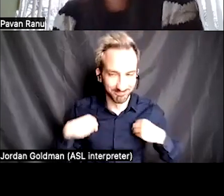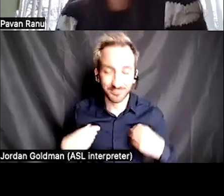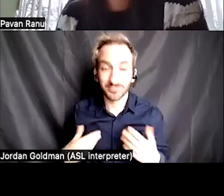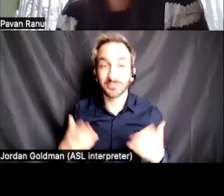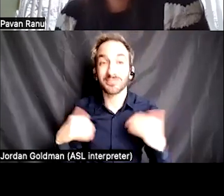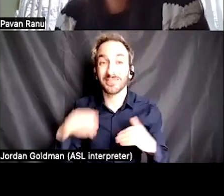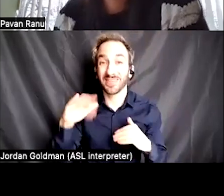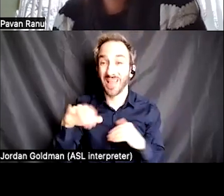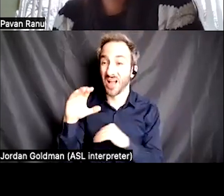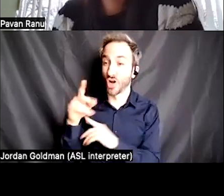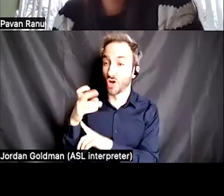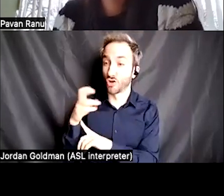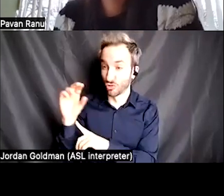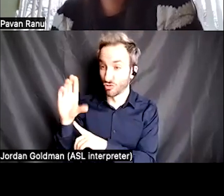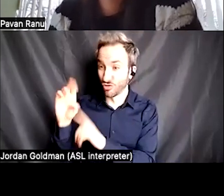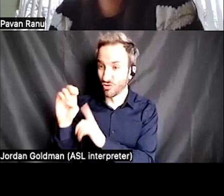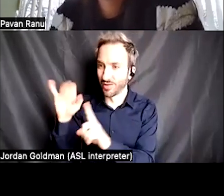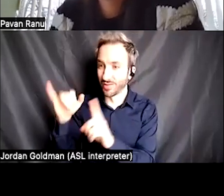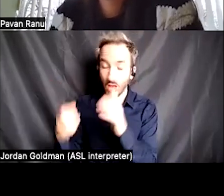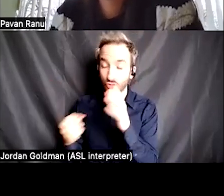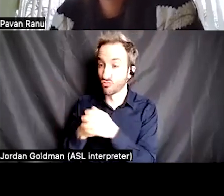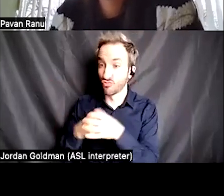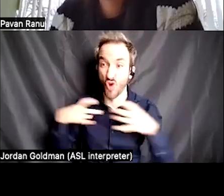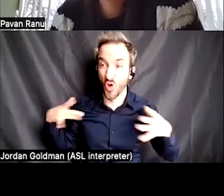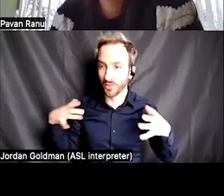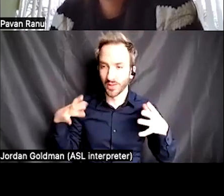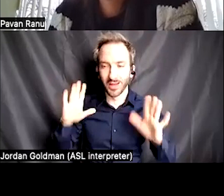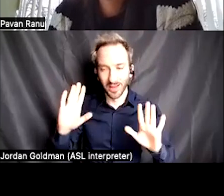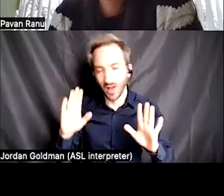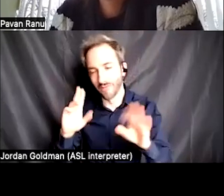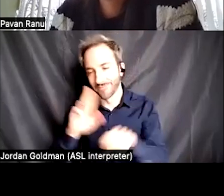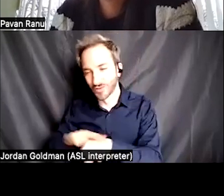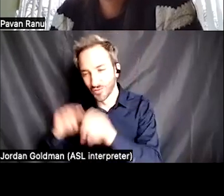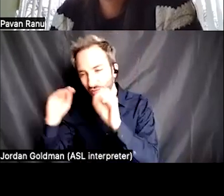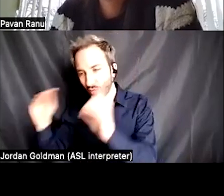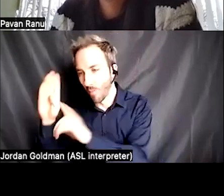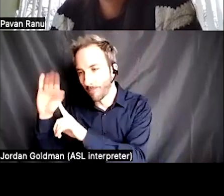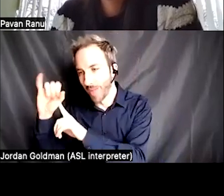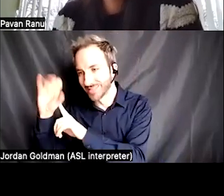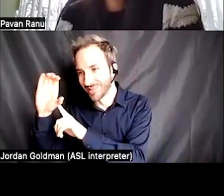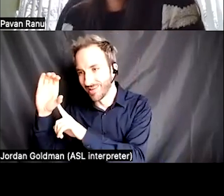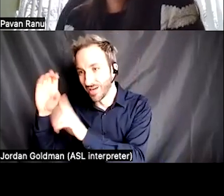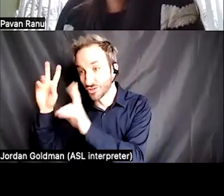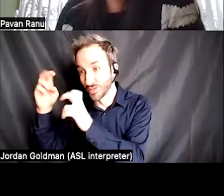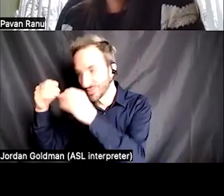growth of Cluttercore is that, of course, there's no BISAC subject for clutter, but there is a BISAC